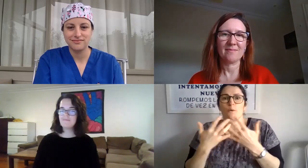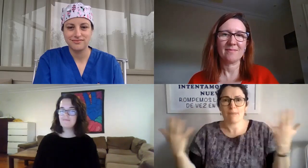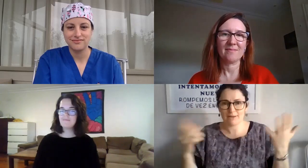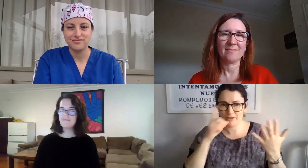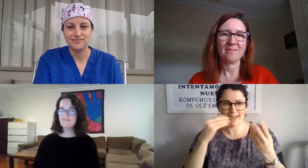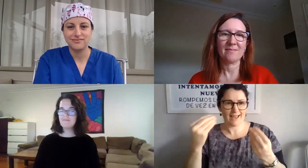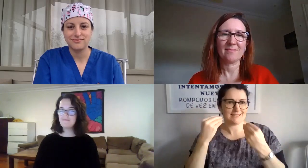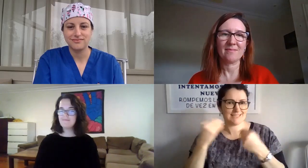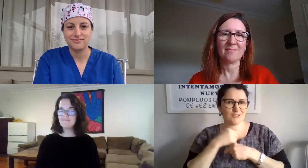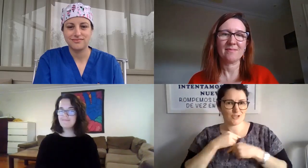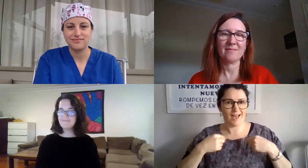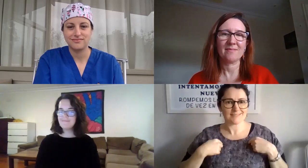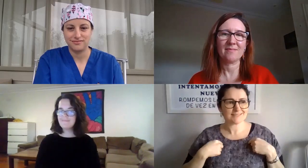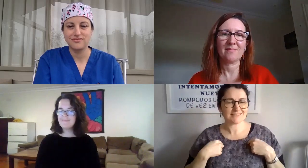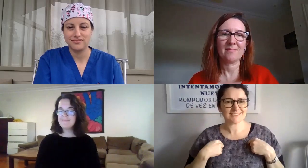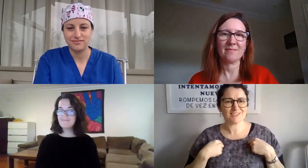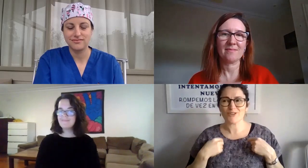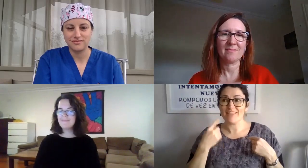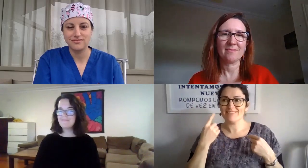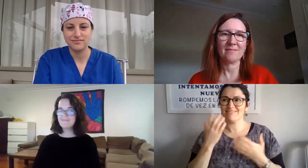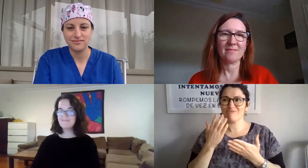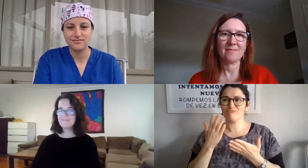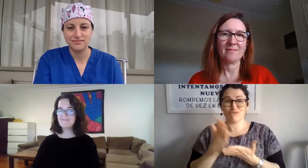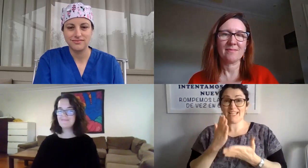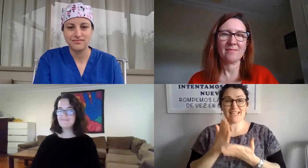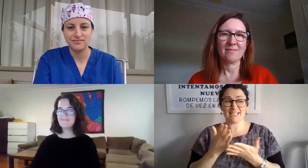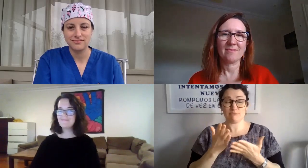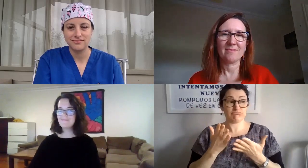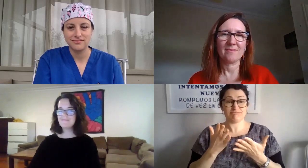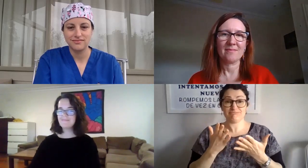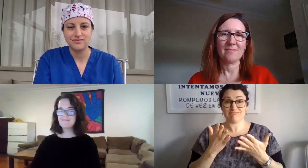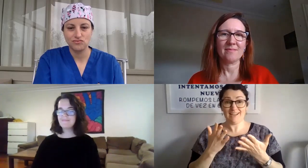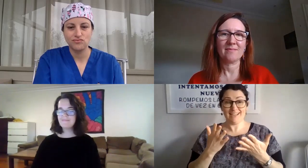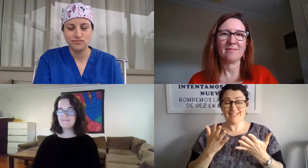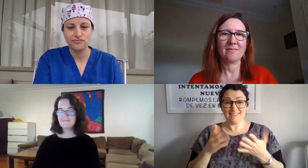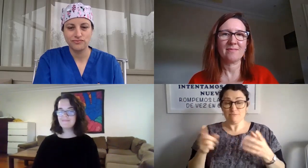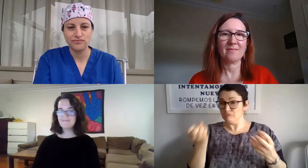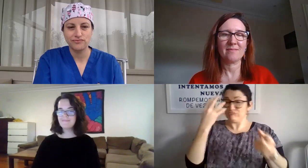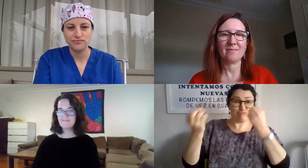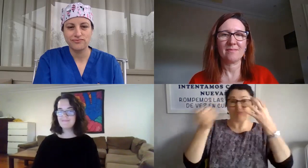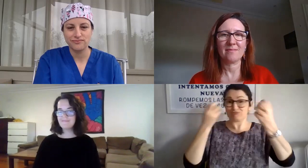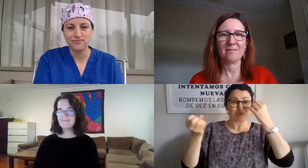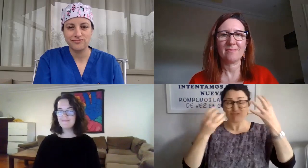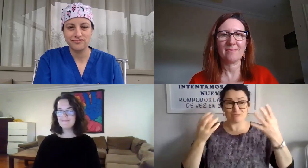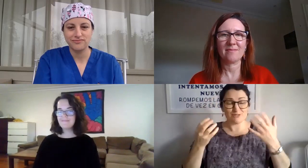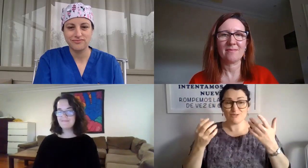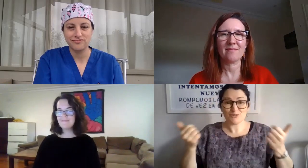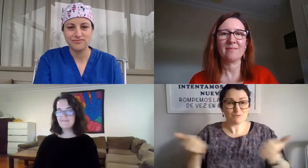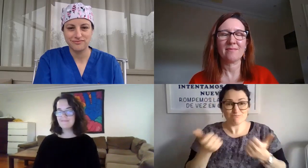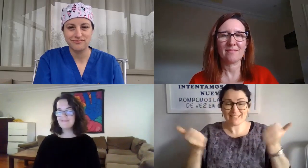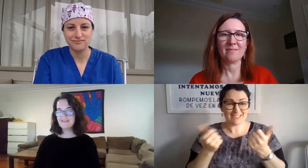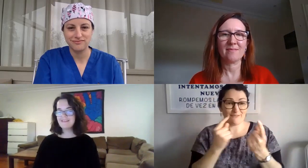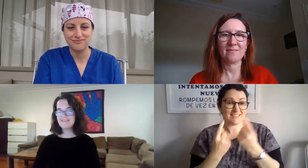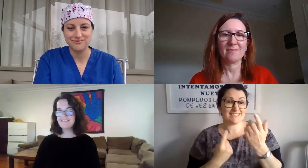because the deaf community has so much that they can teach the wider community here in Victoria. There's just so much